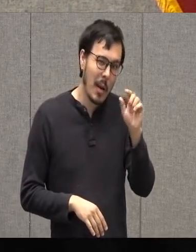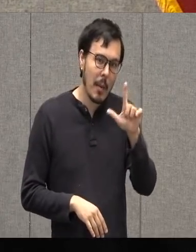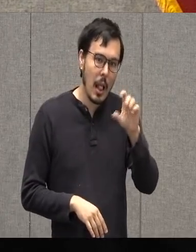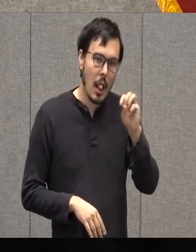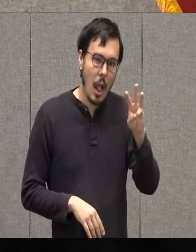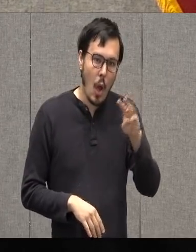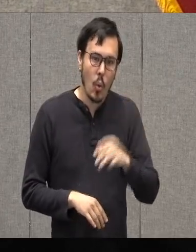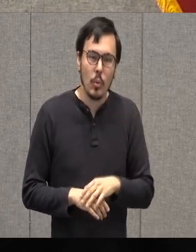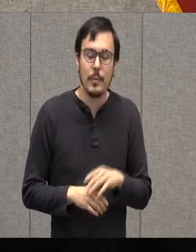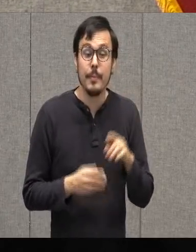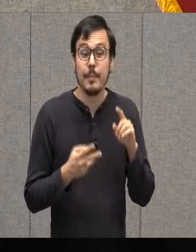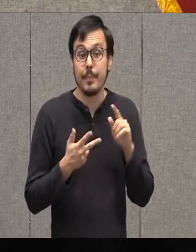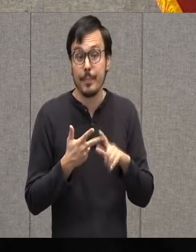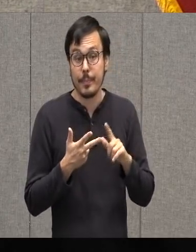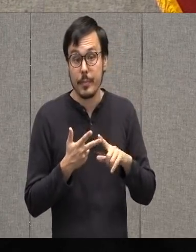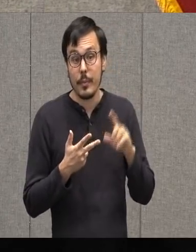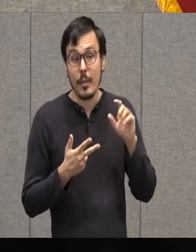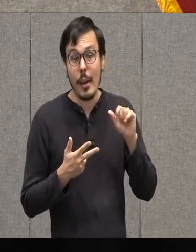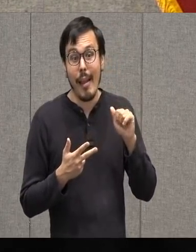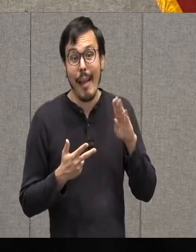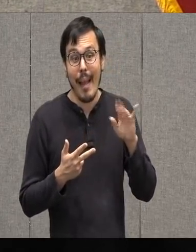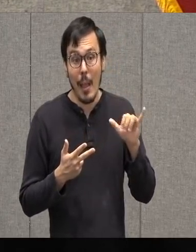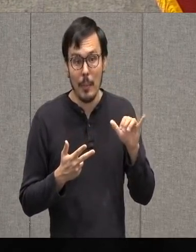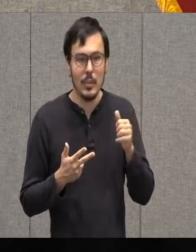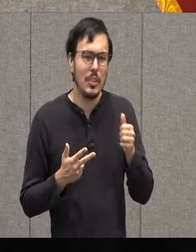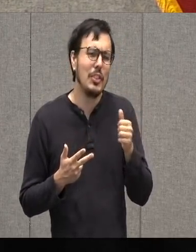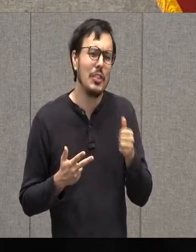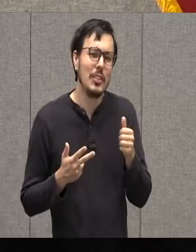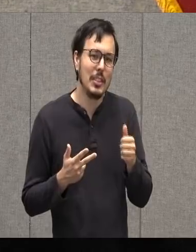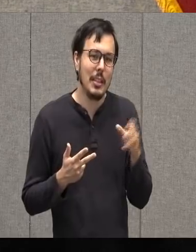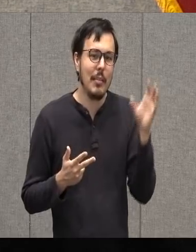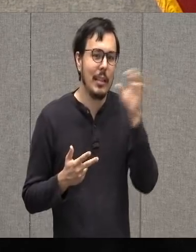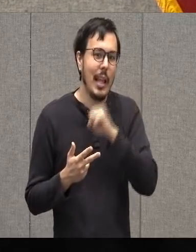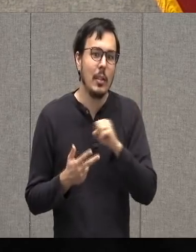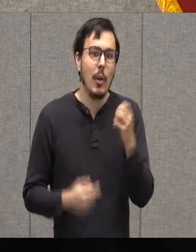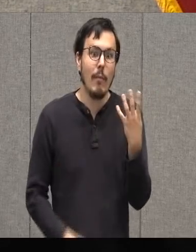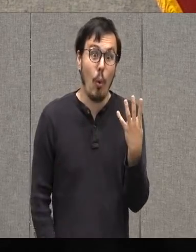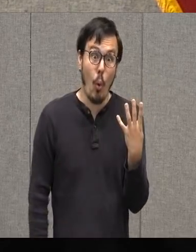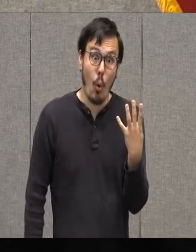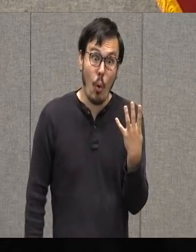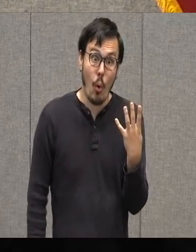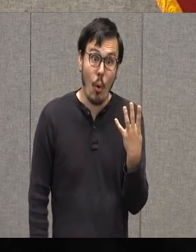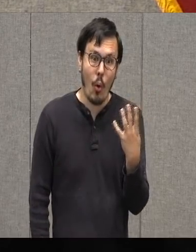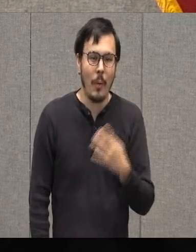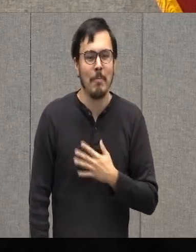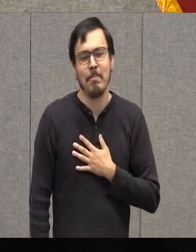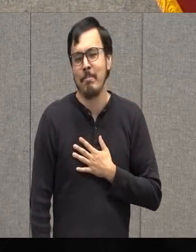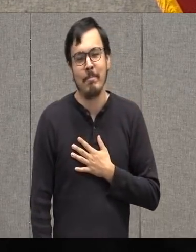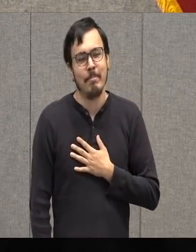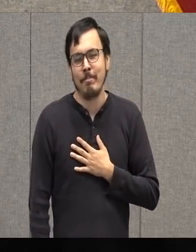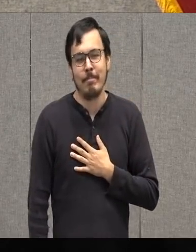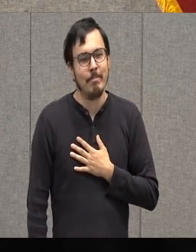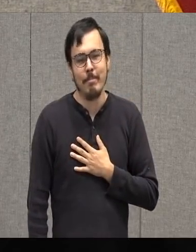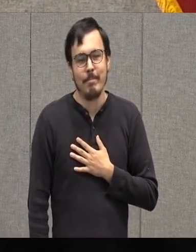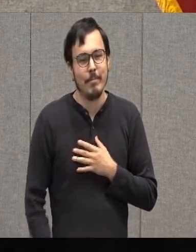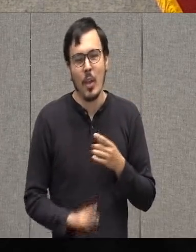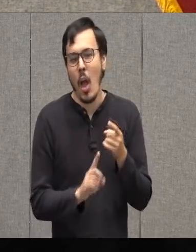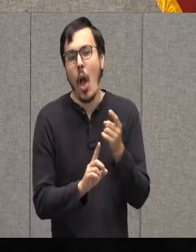Now Ms. Abby, she guessed four. Silly Ms. Abby, she was way off.